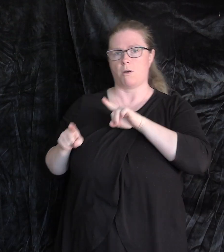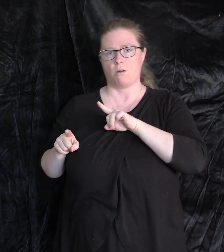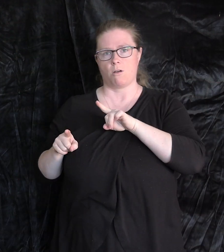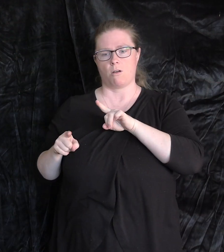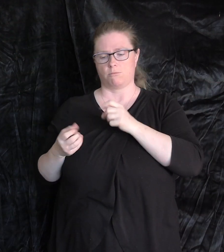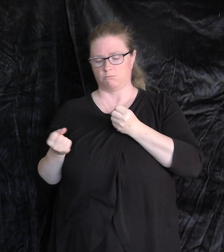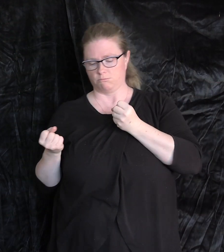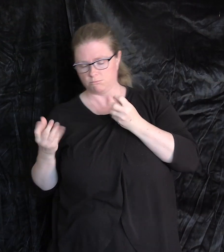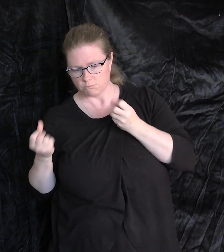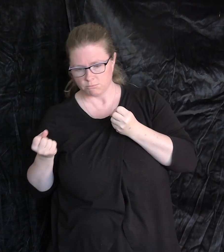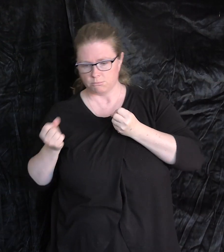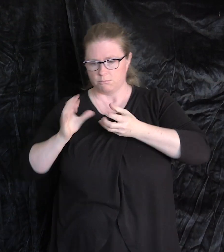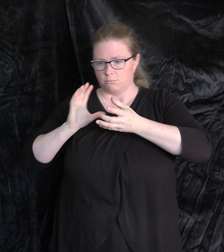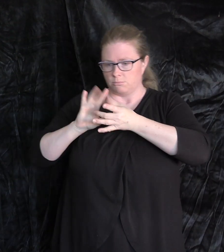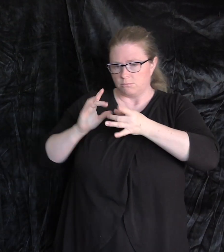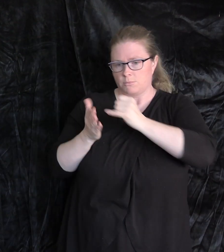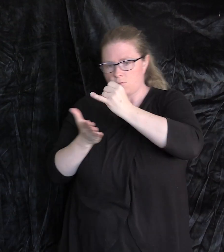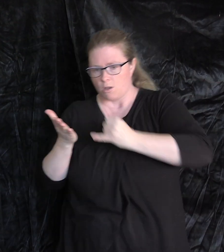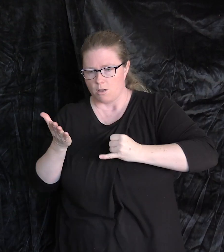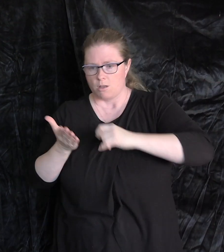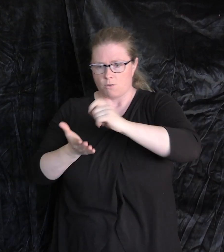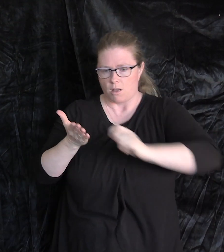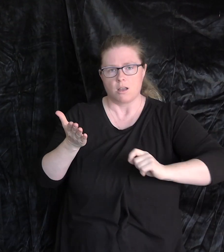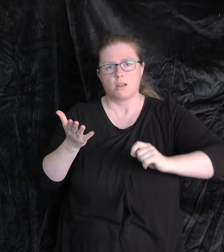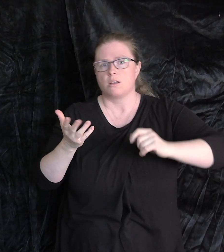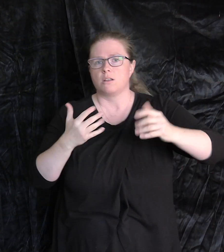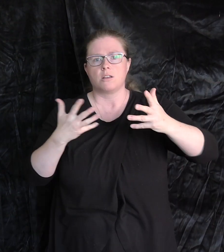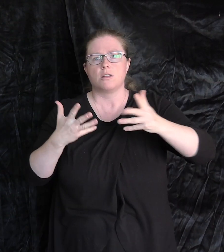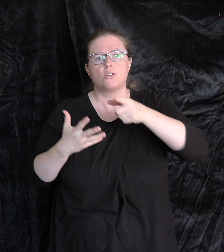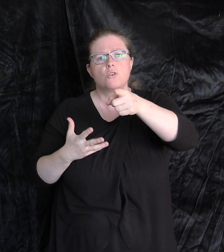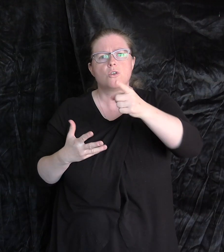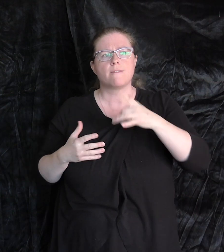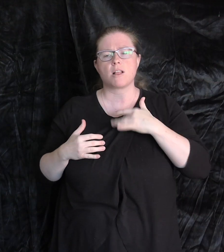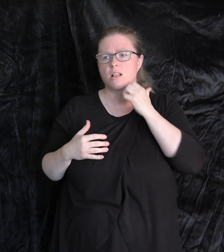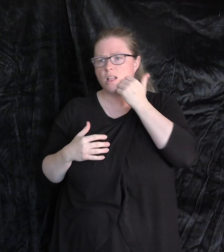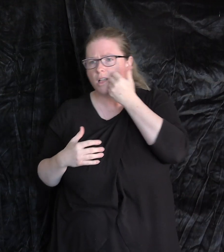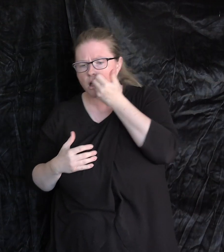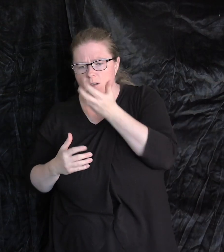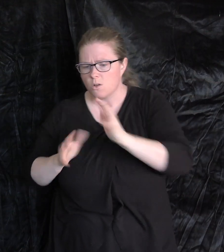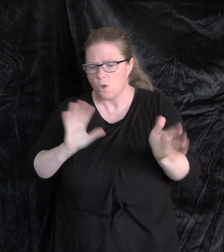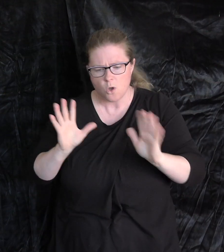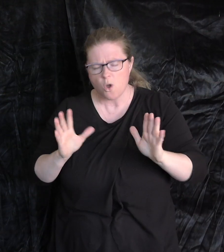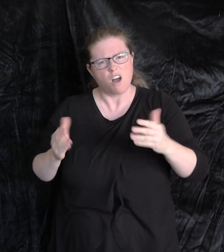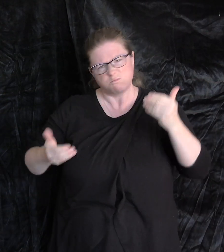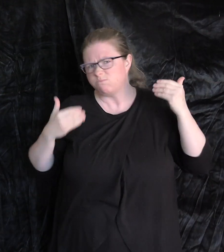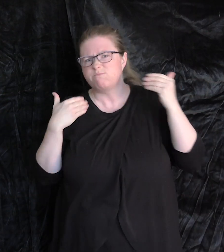you choose. Try not to censor or judge your expressions. Let them emerge as they want to